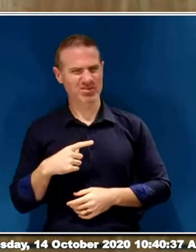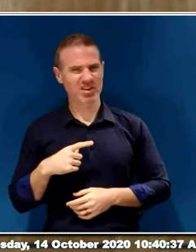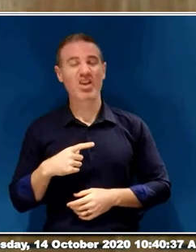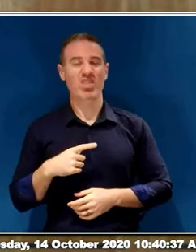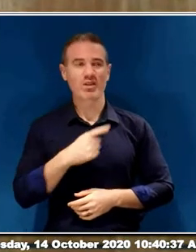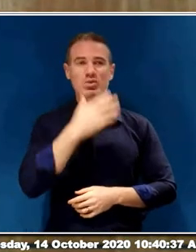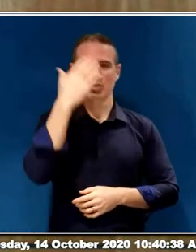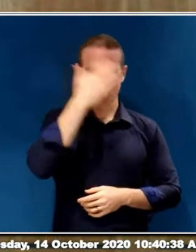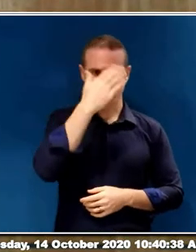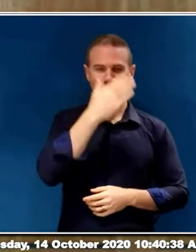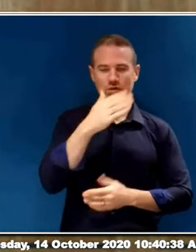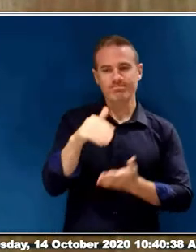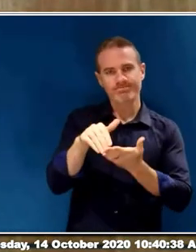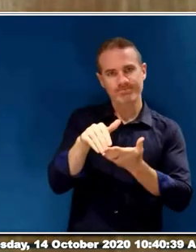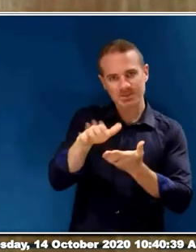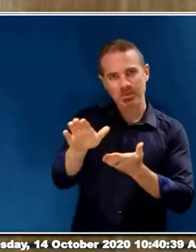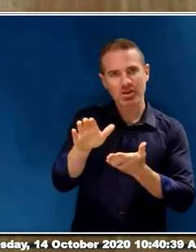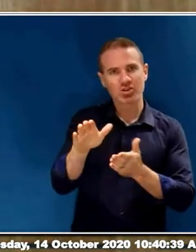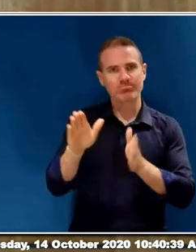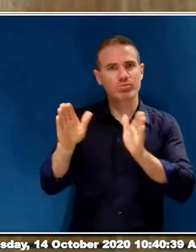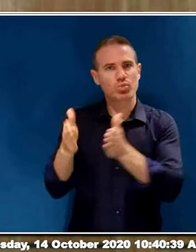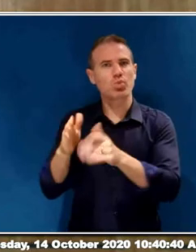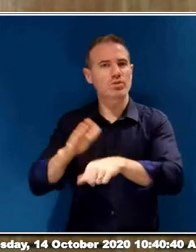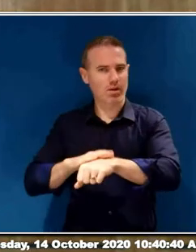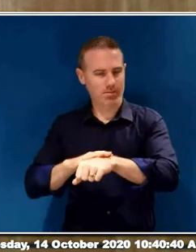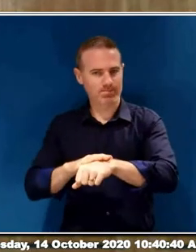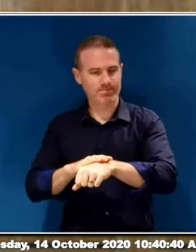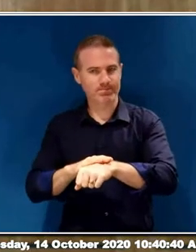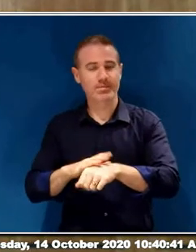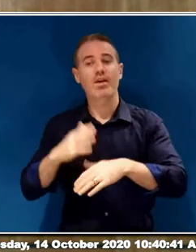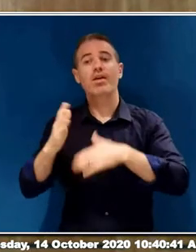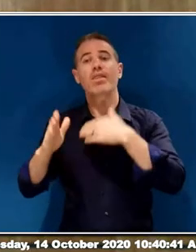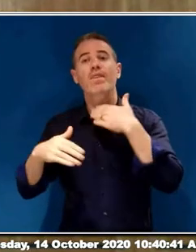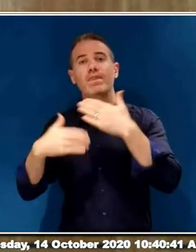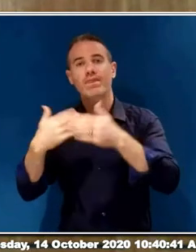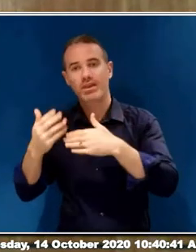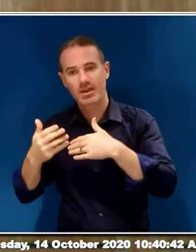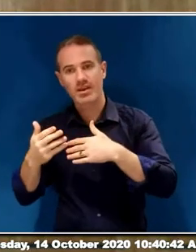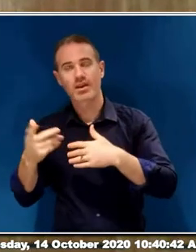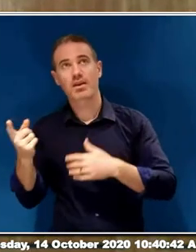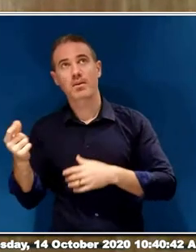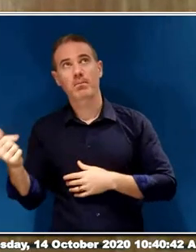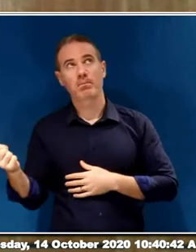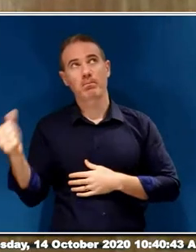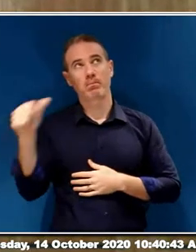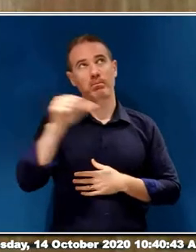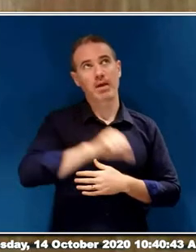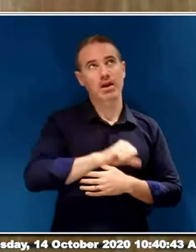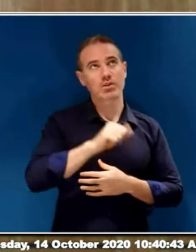He returned to school on the Monday and there was a particular teacher